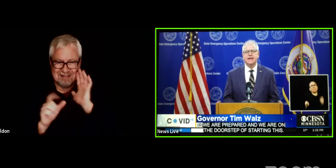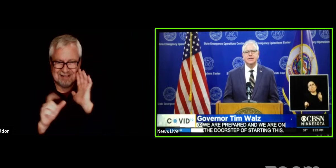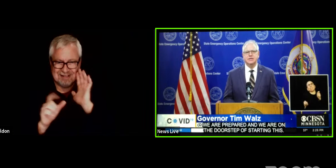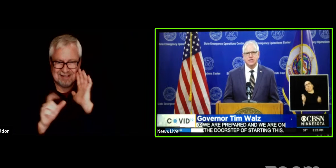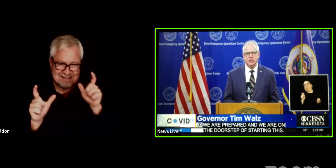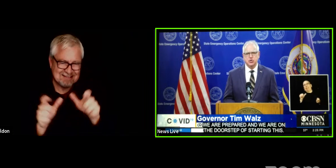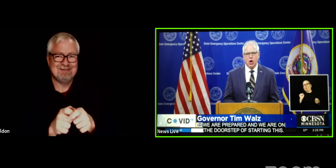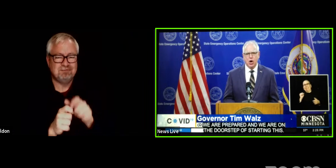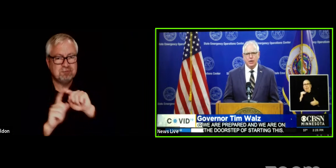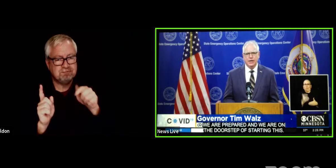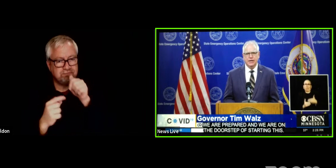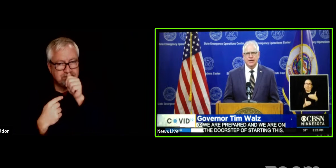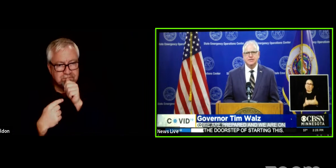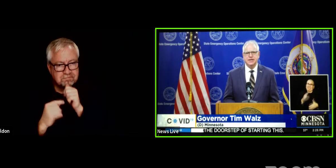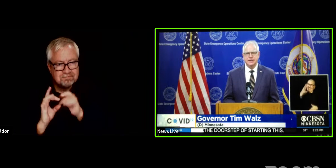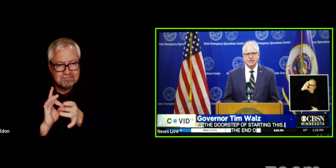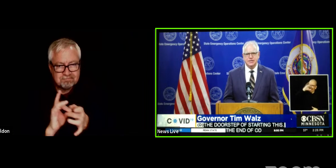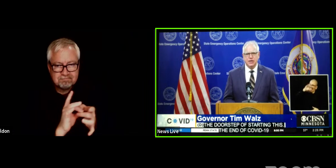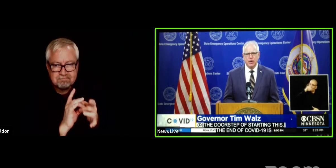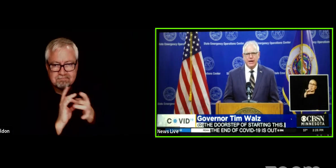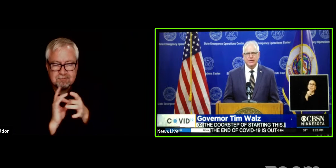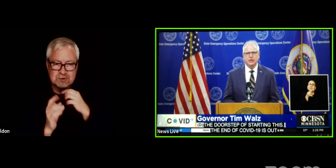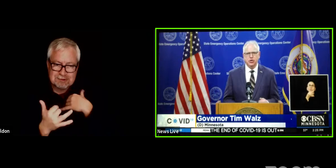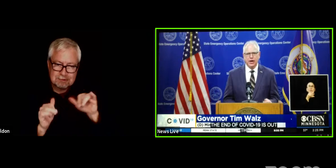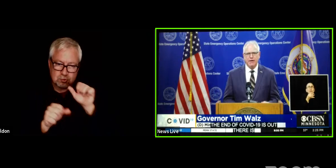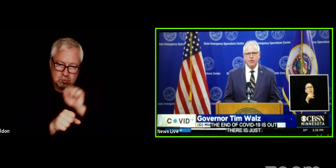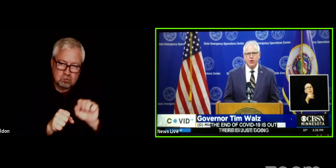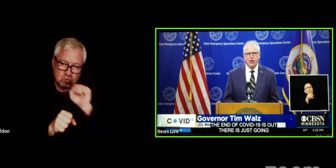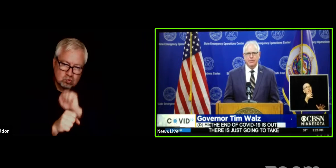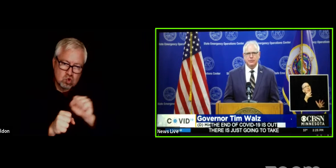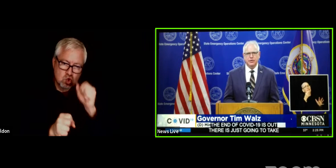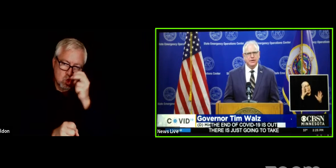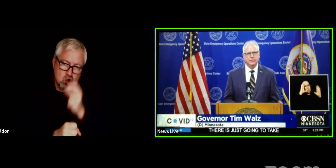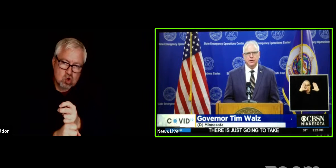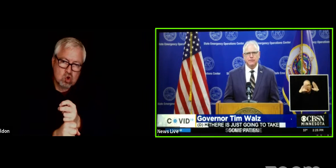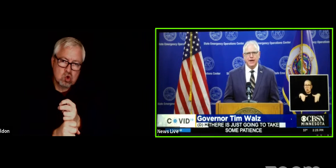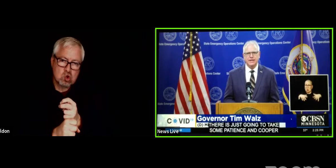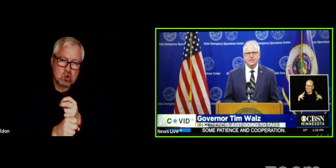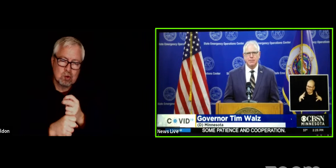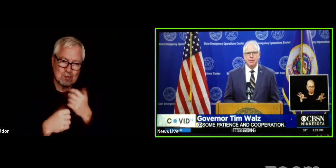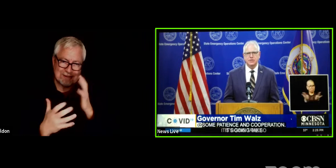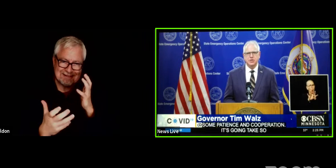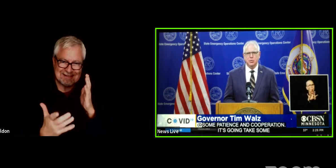LET'S ENDS THIS THING STRONG, GET THIS THING RIGHT, LOOK OUT FOR OUR NEIGHBORS AND LOOK FOR THAT SUMMER MONTHS THAT